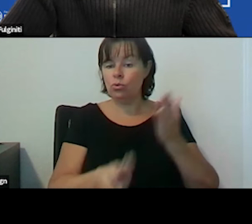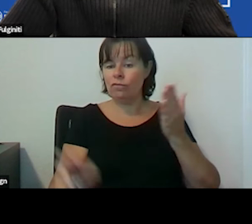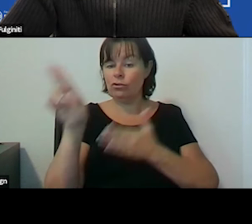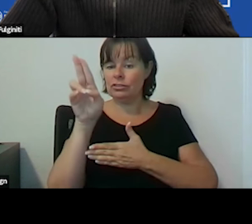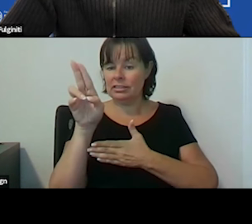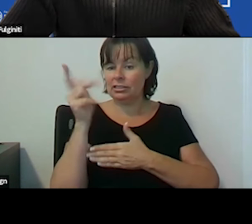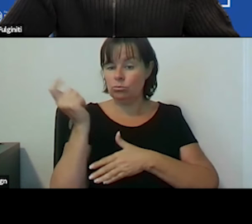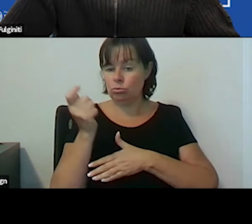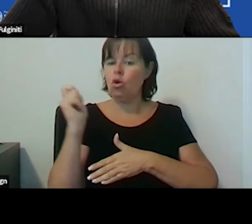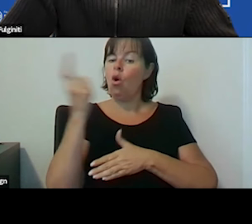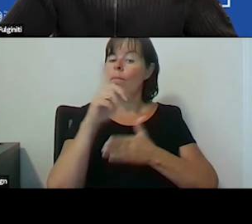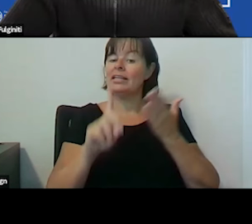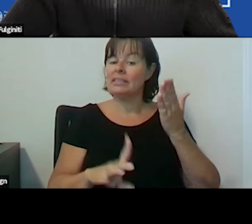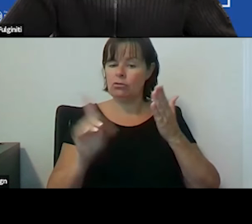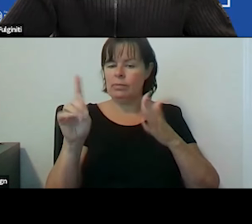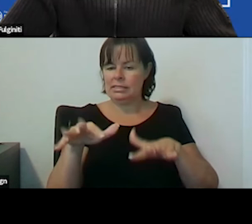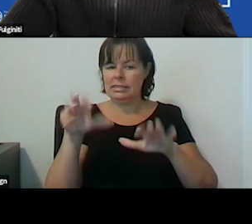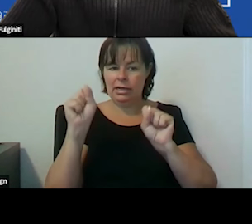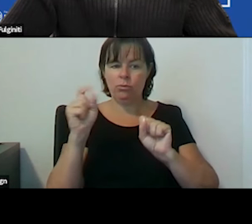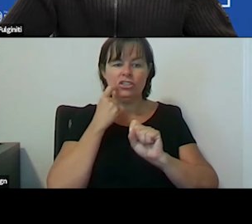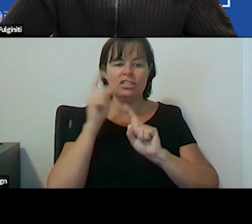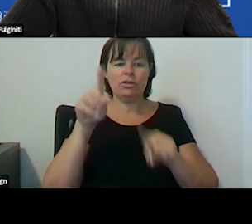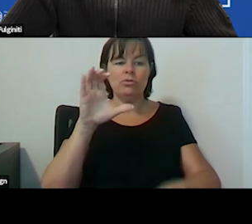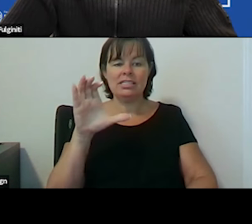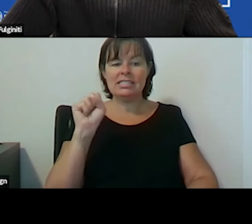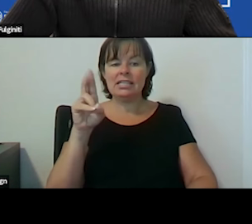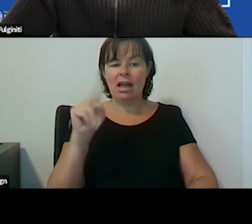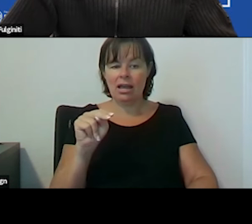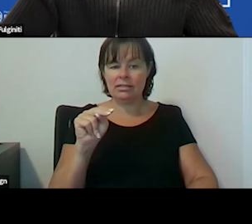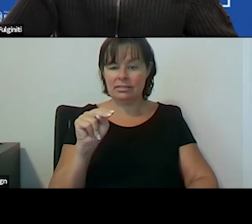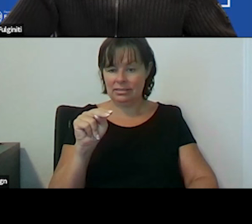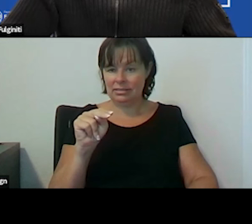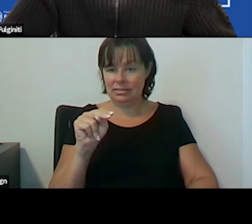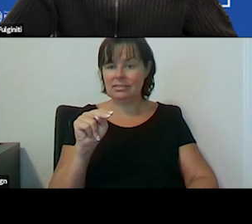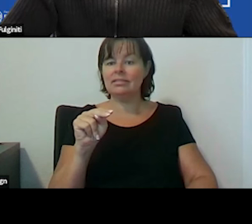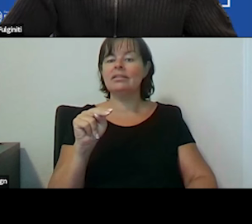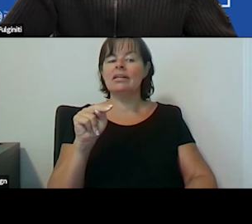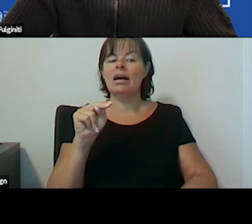um we just went to the CSUN assistive technology conference in Anaheim as a team that was a really